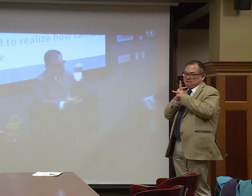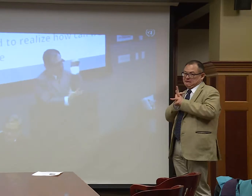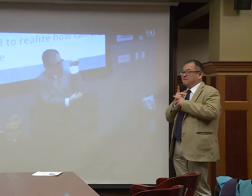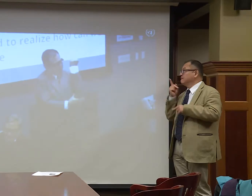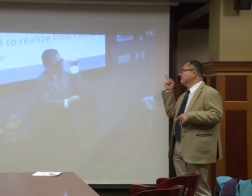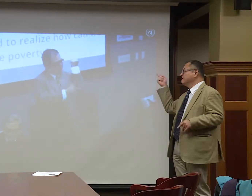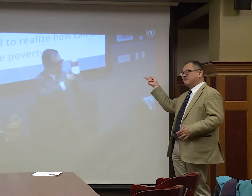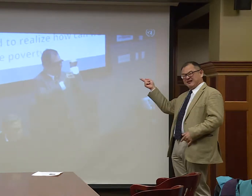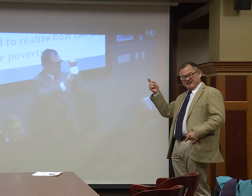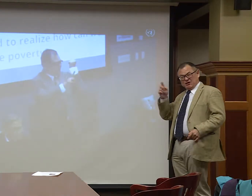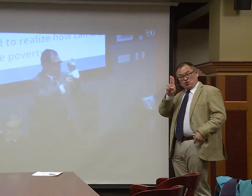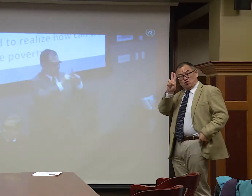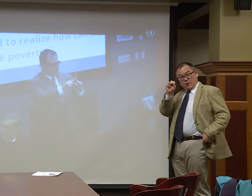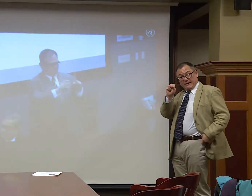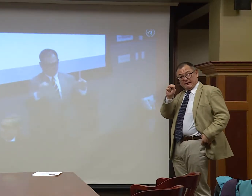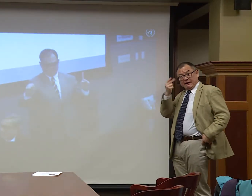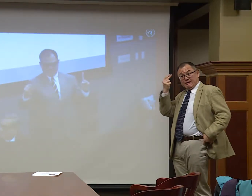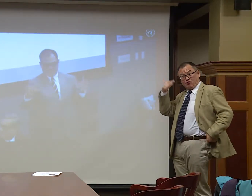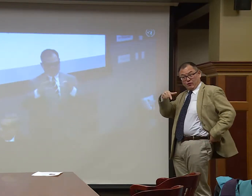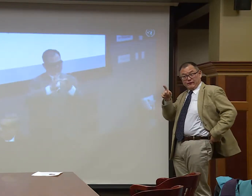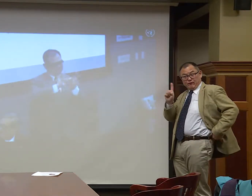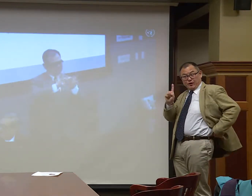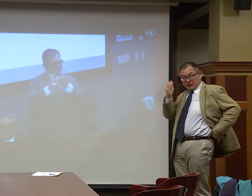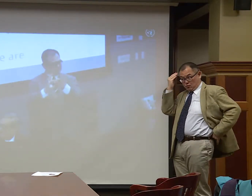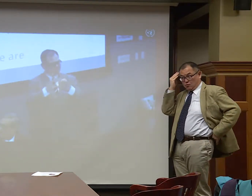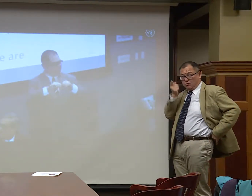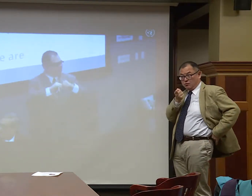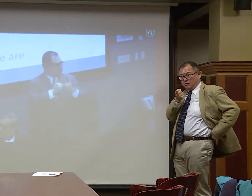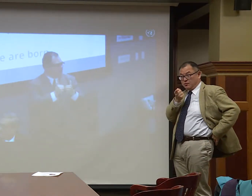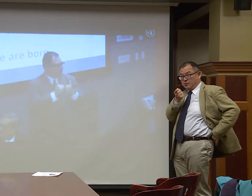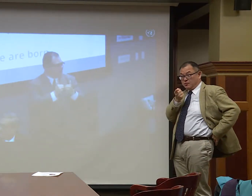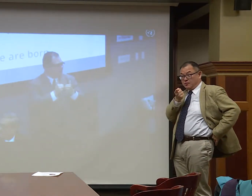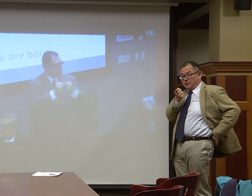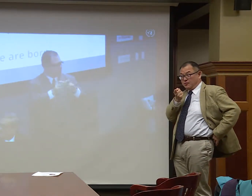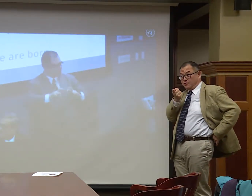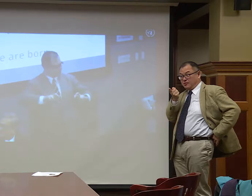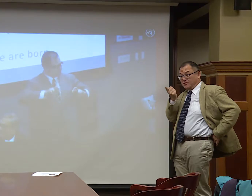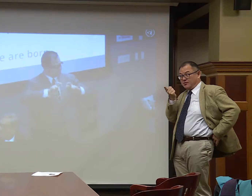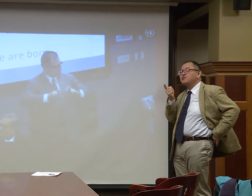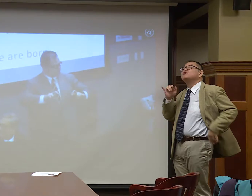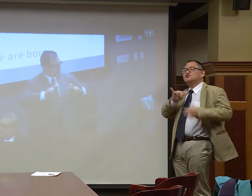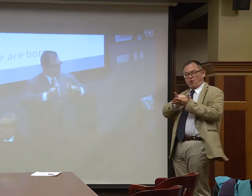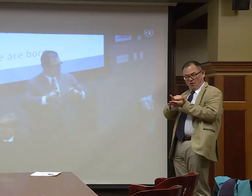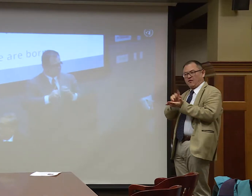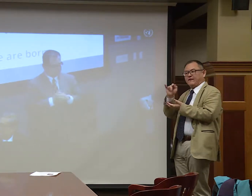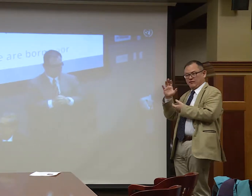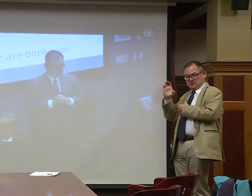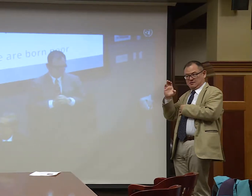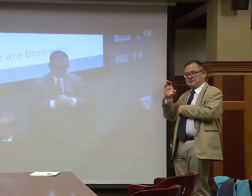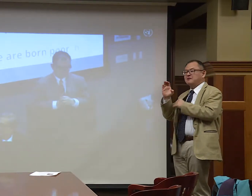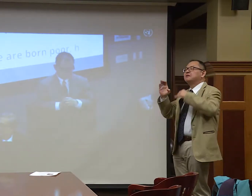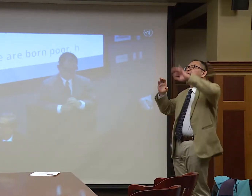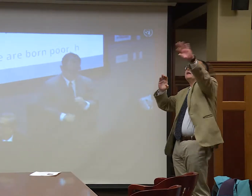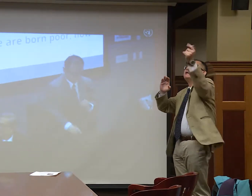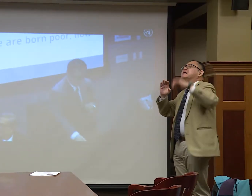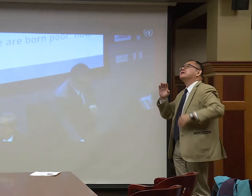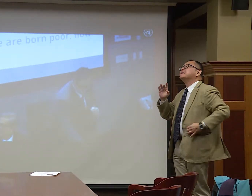Do you all know where the U.N. headquarters are? Yes, New York City, correct.